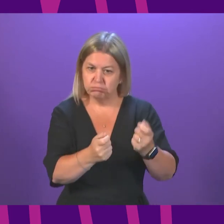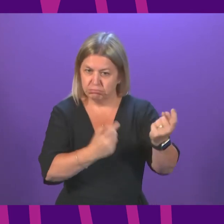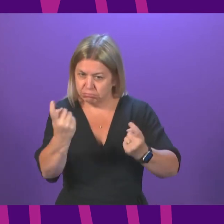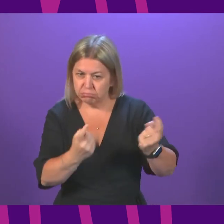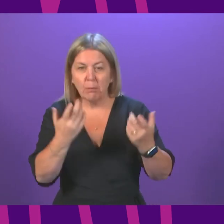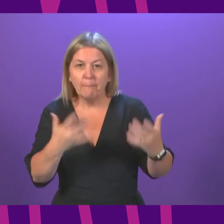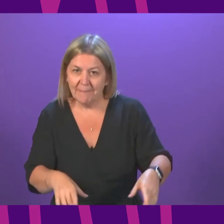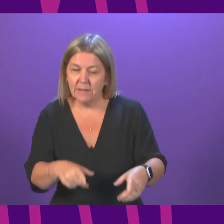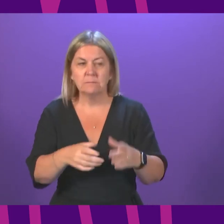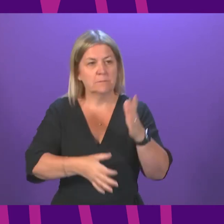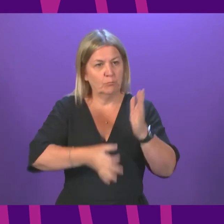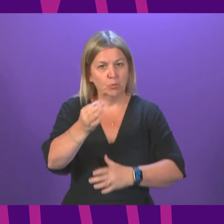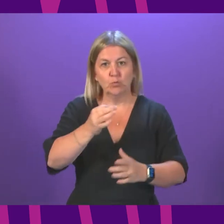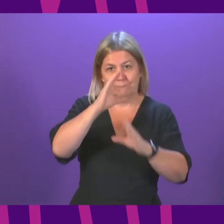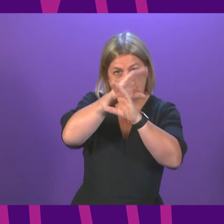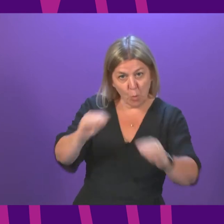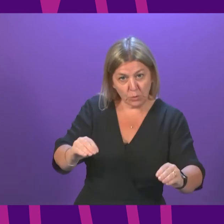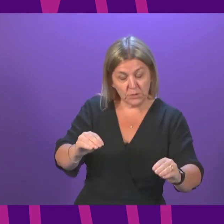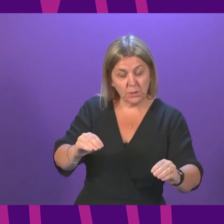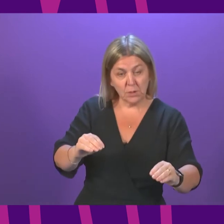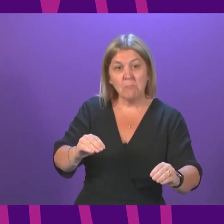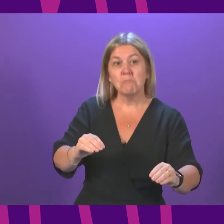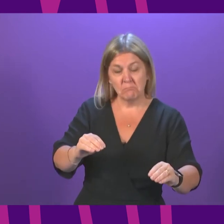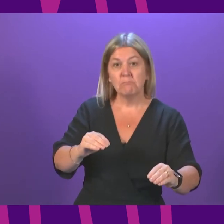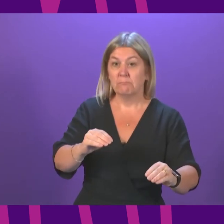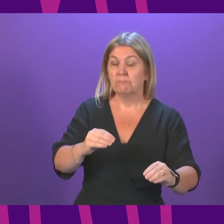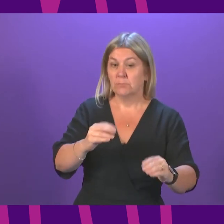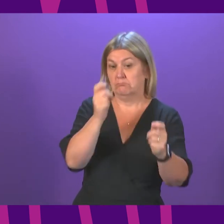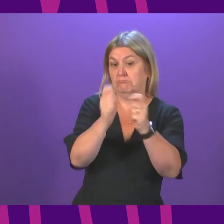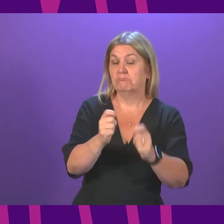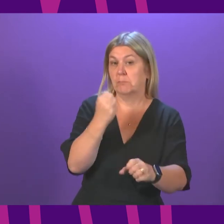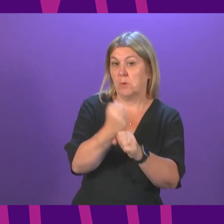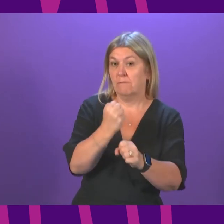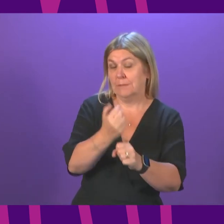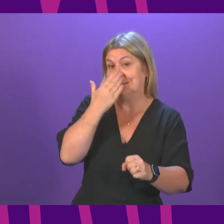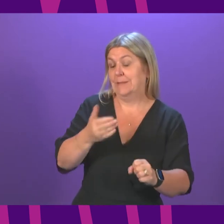and amendments 5 and 6 go some to way towards recognising some of the concerns.